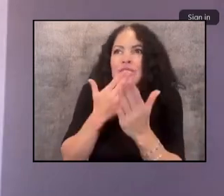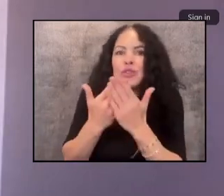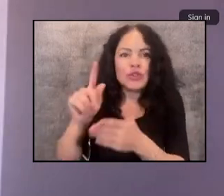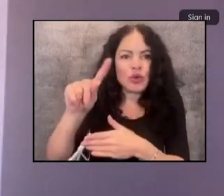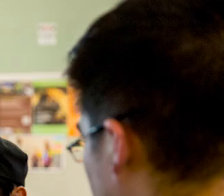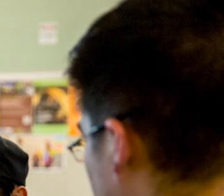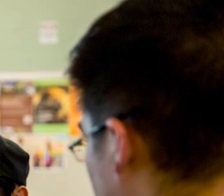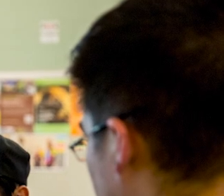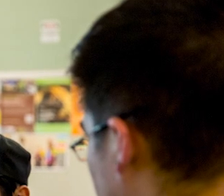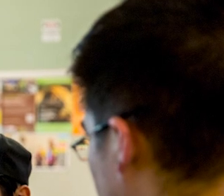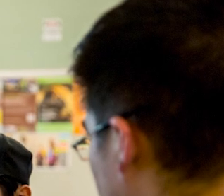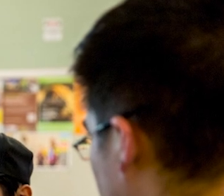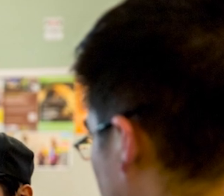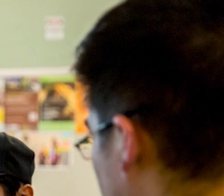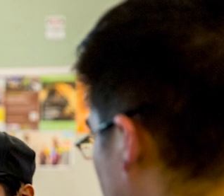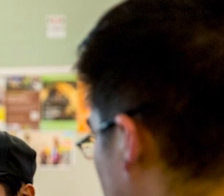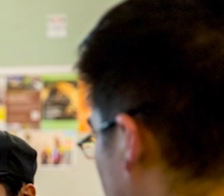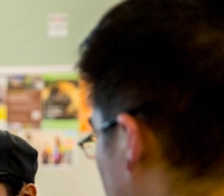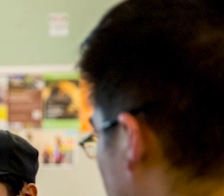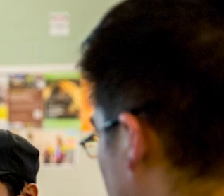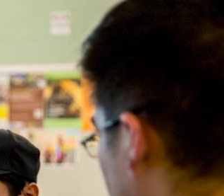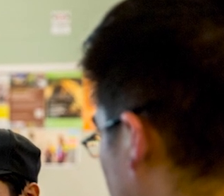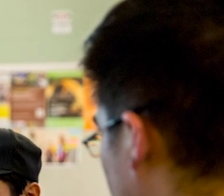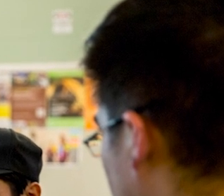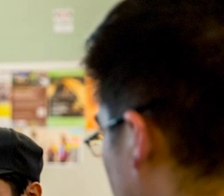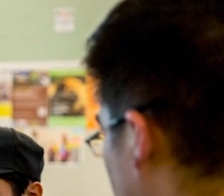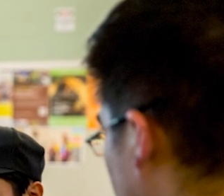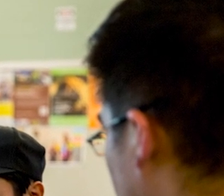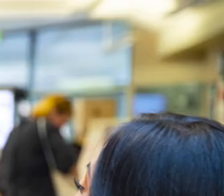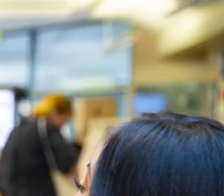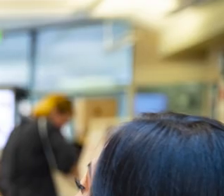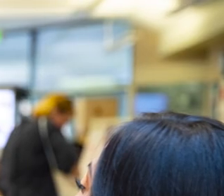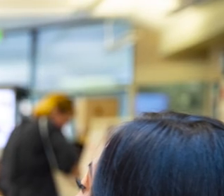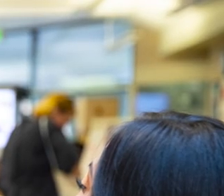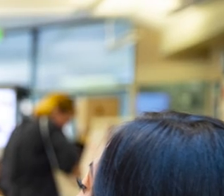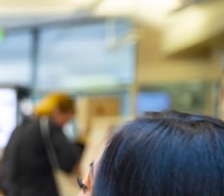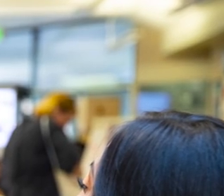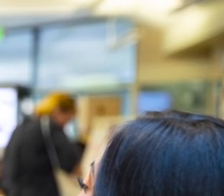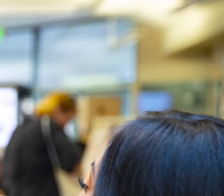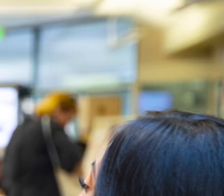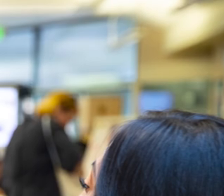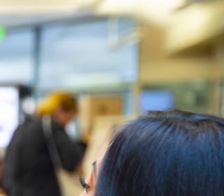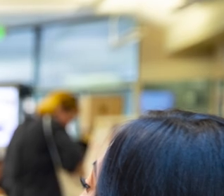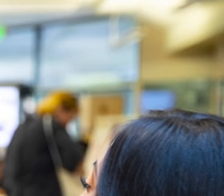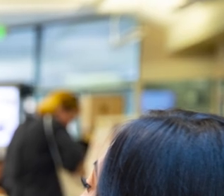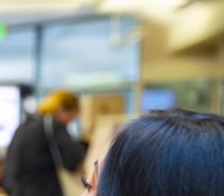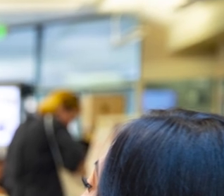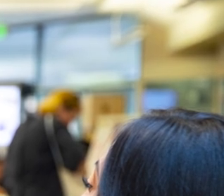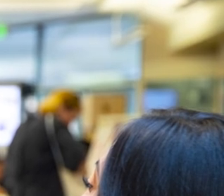importance of human instructors and the necessity of reflective, inclusive, and evidence-based